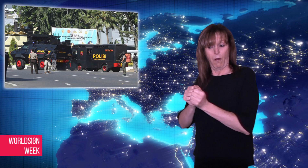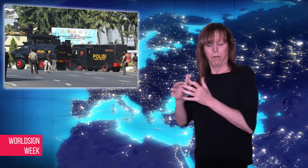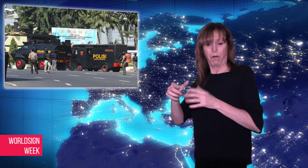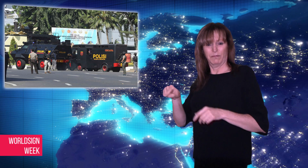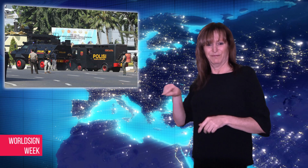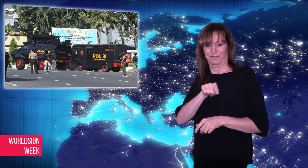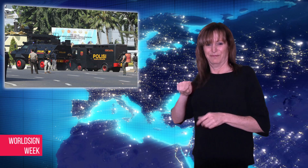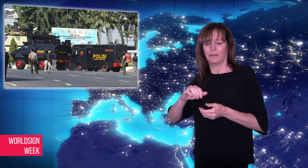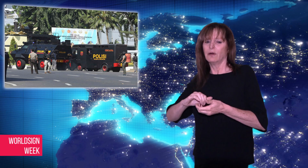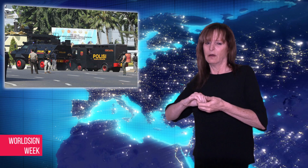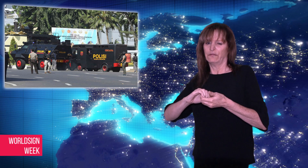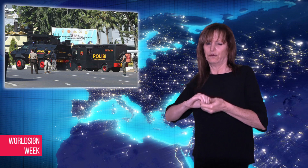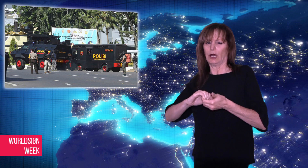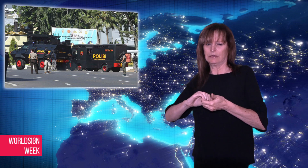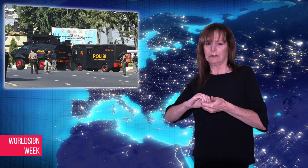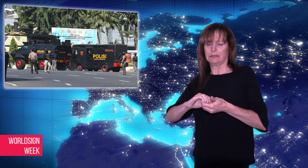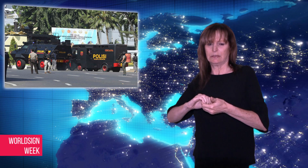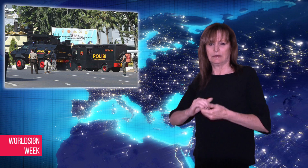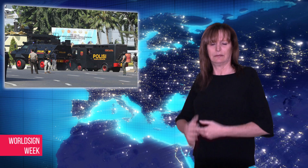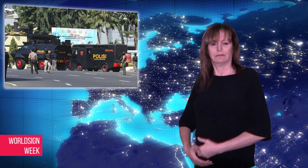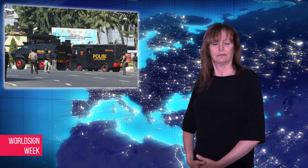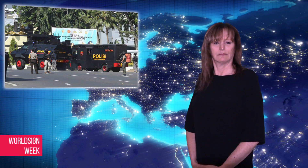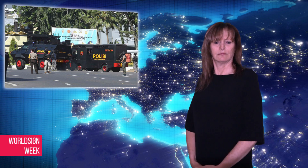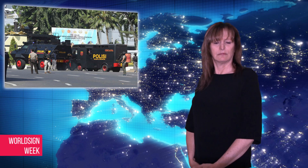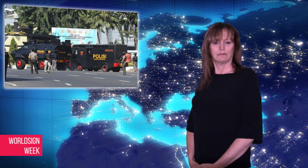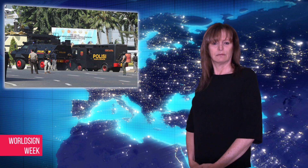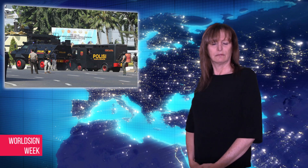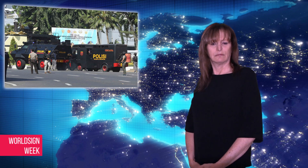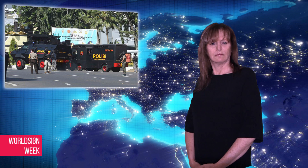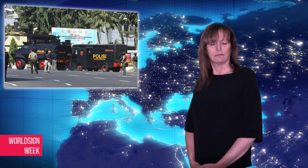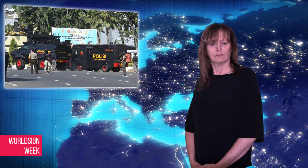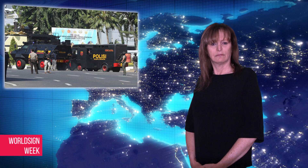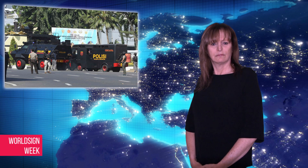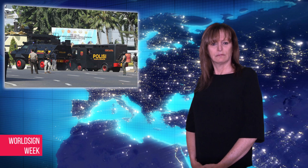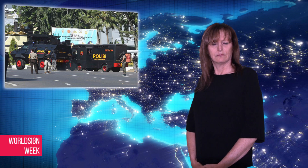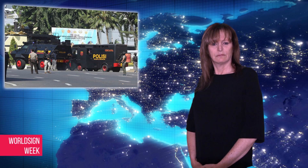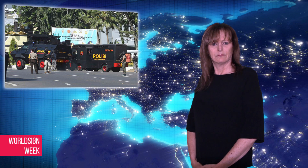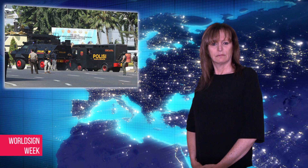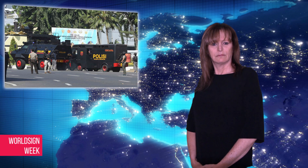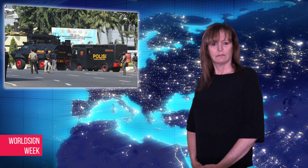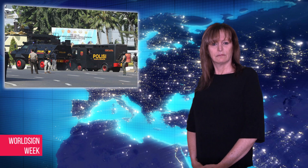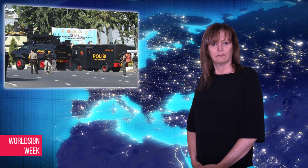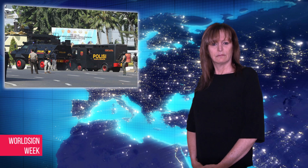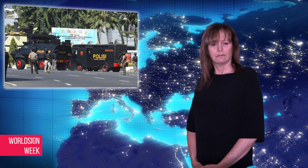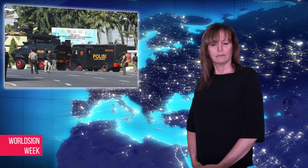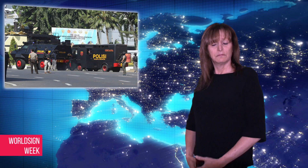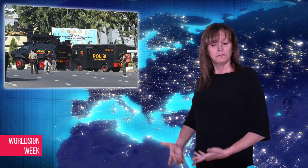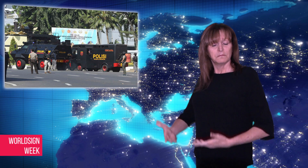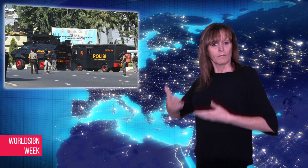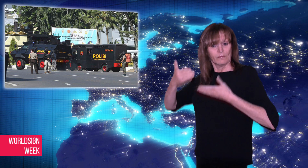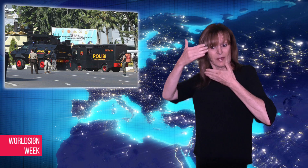responsibility for the attacks which